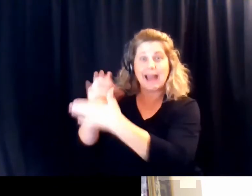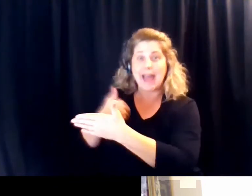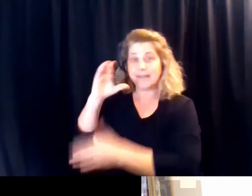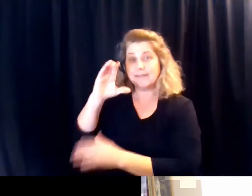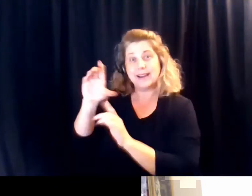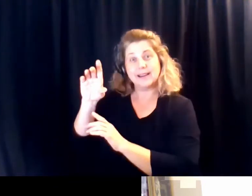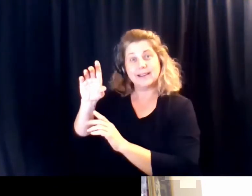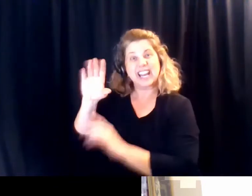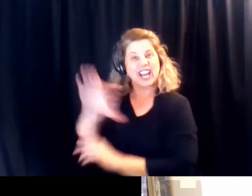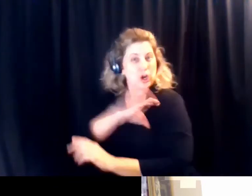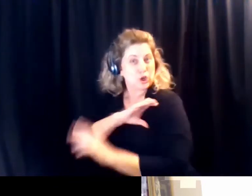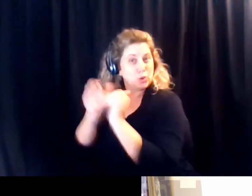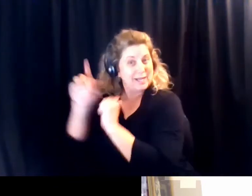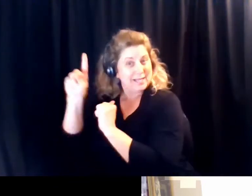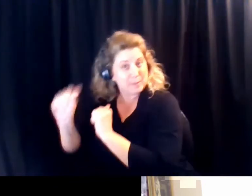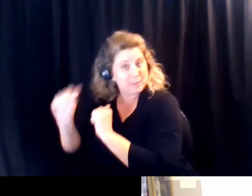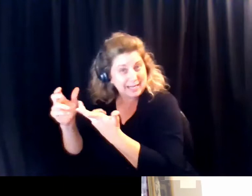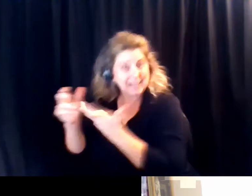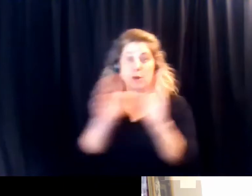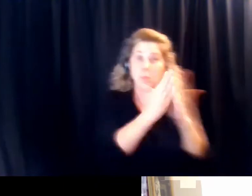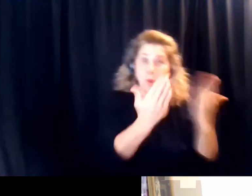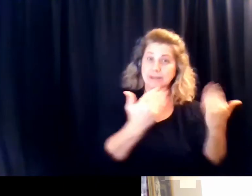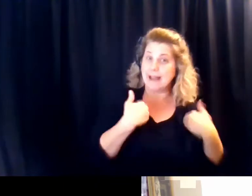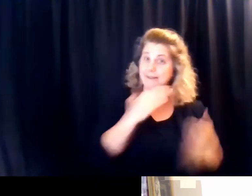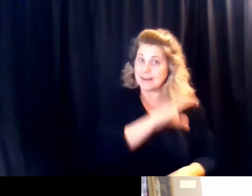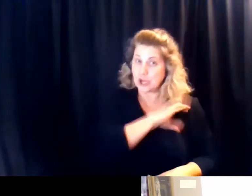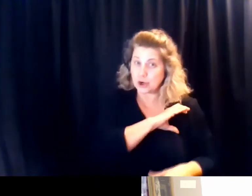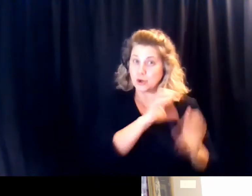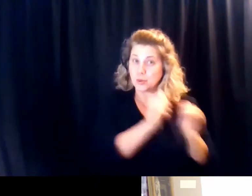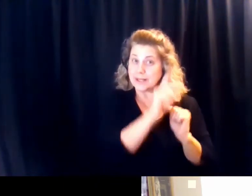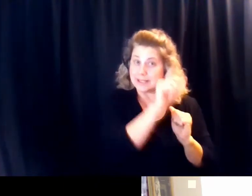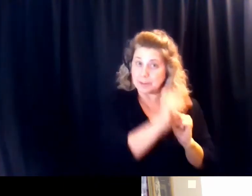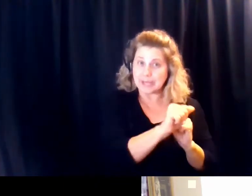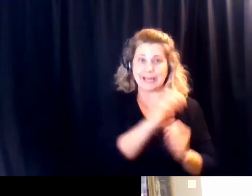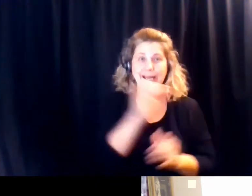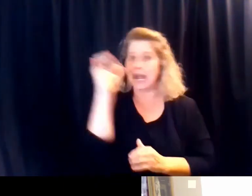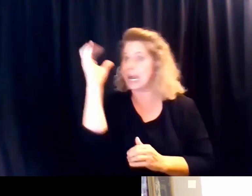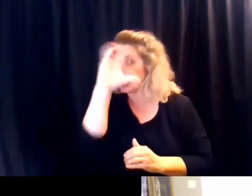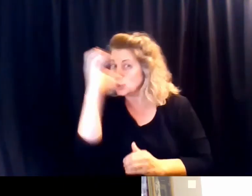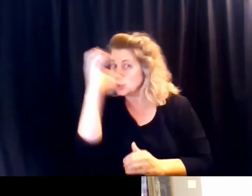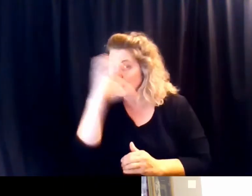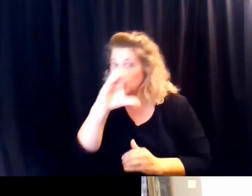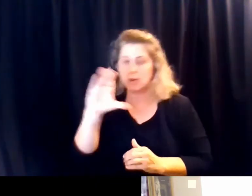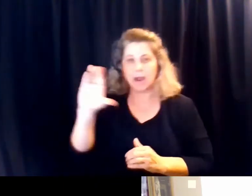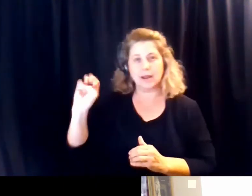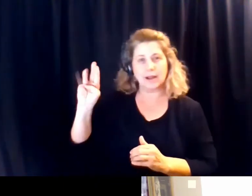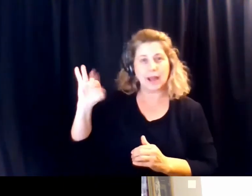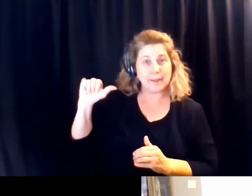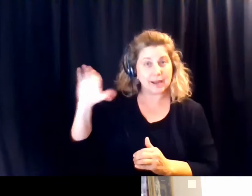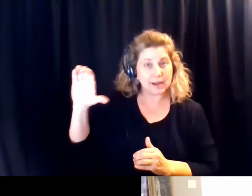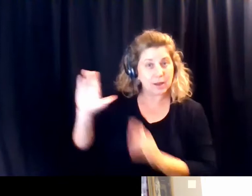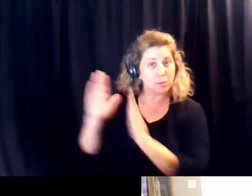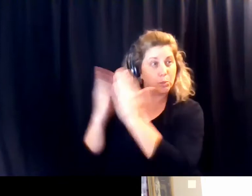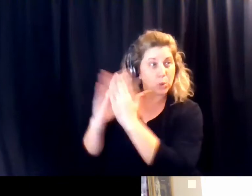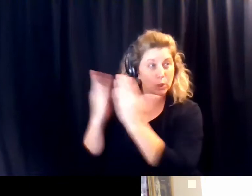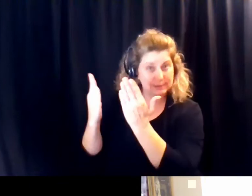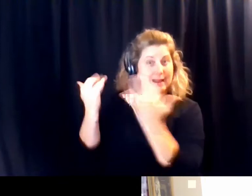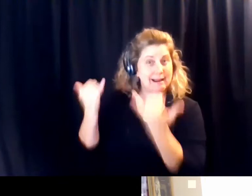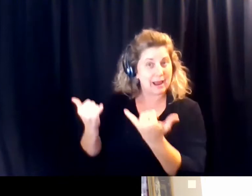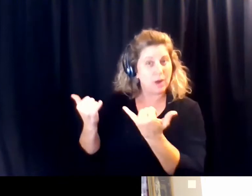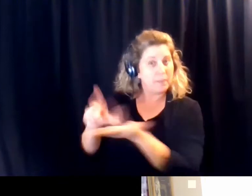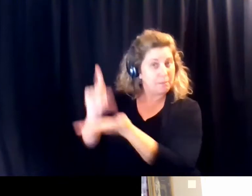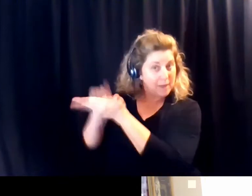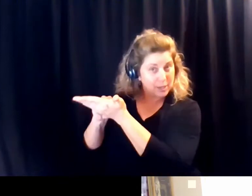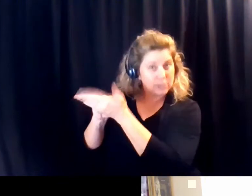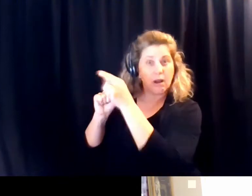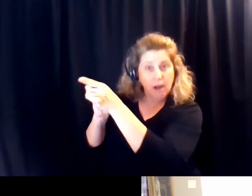Judith Heumann: I mean, it depends also on now we're talking about disabled people, it depends on your disability and it's a combination of the age that you are